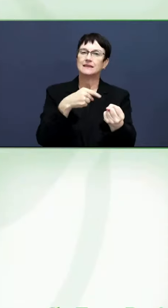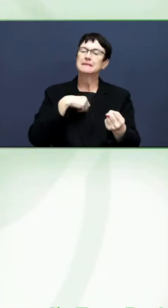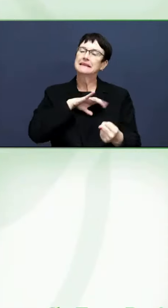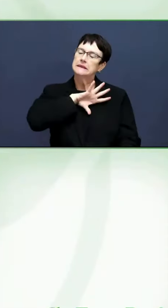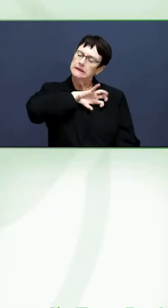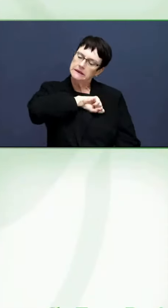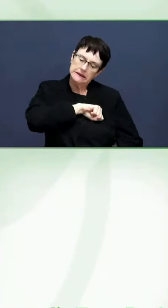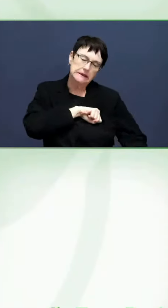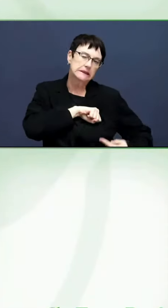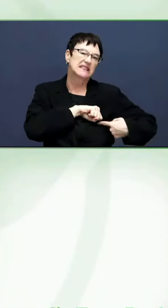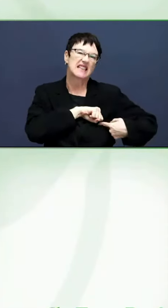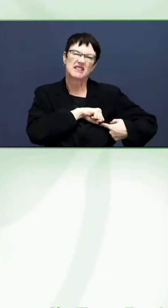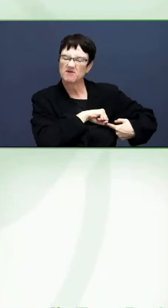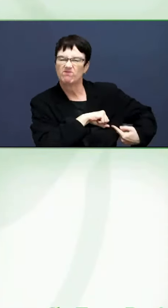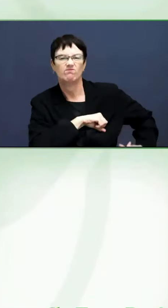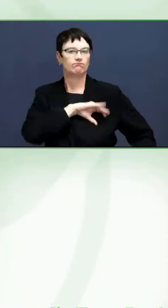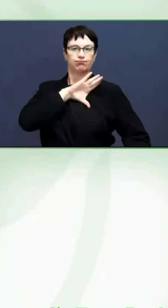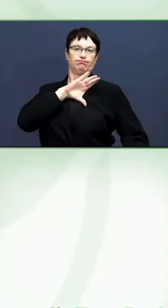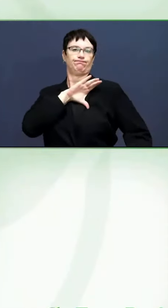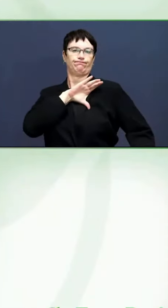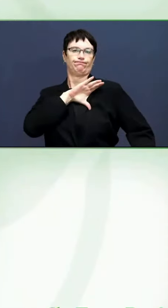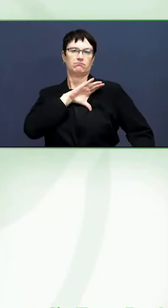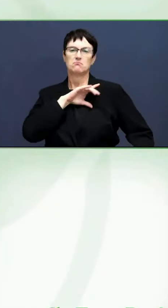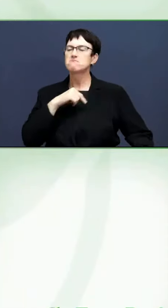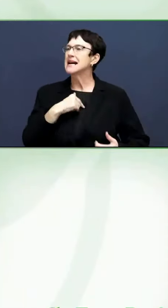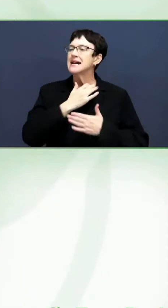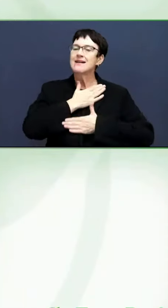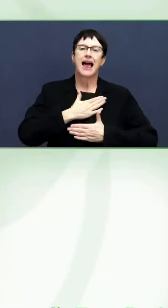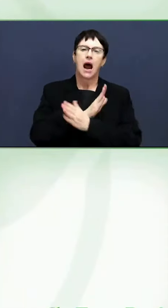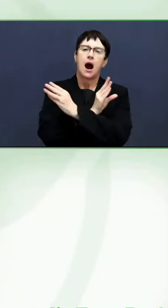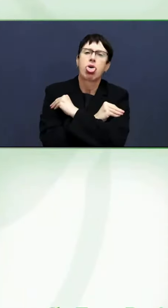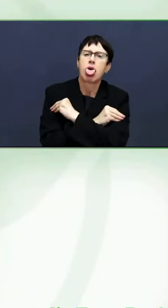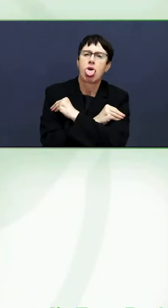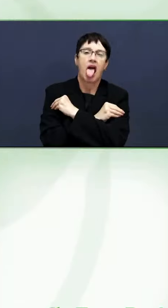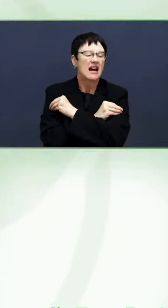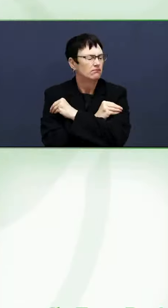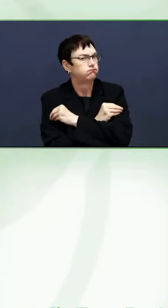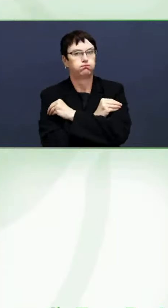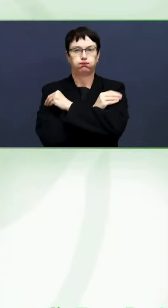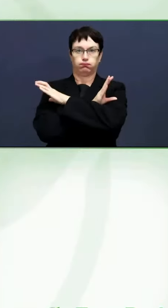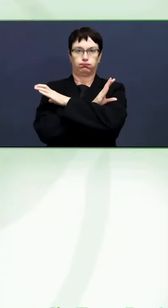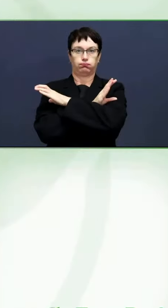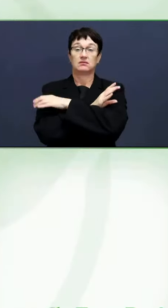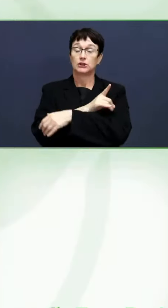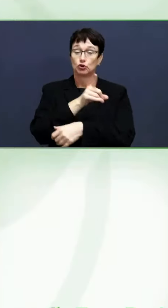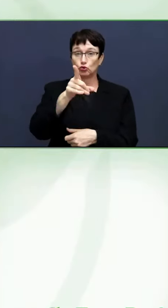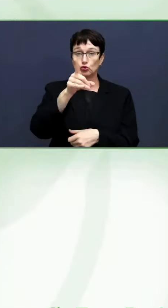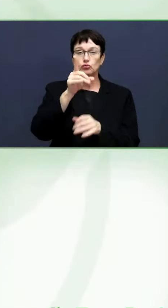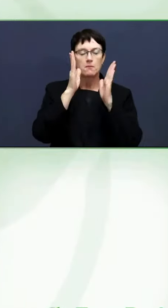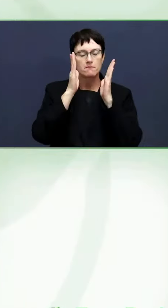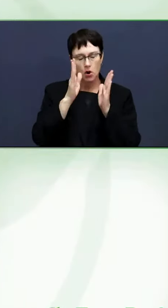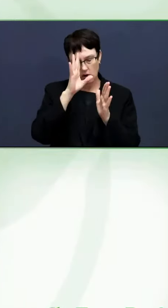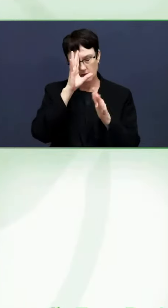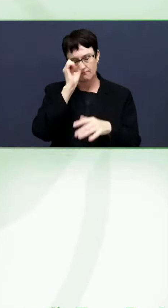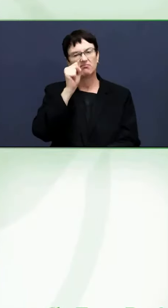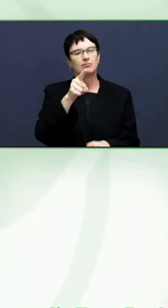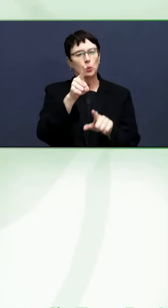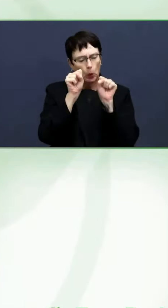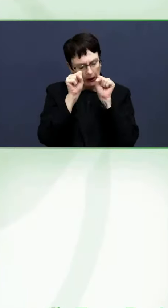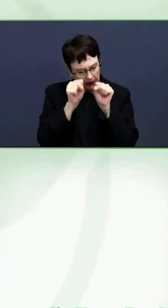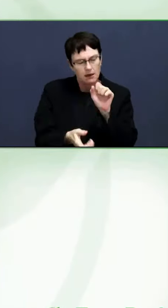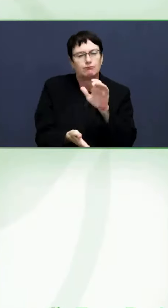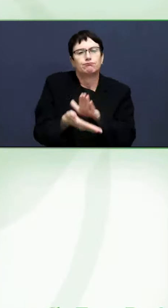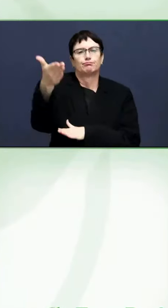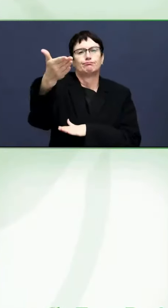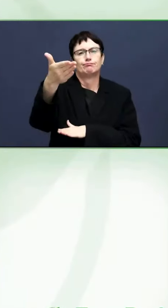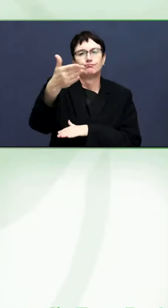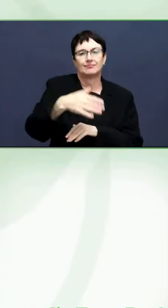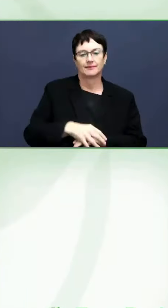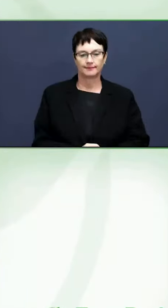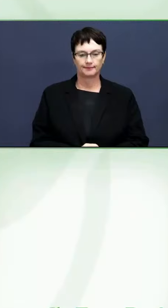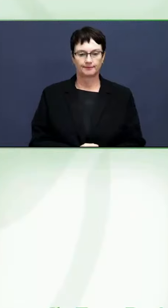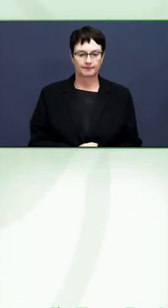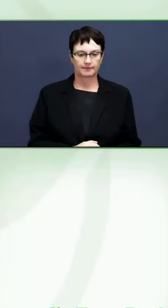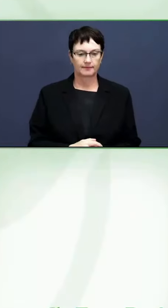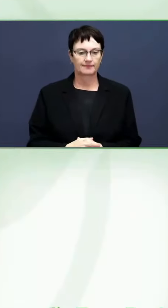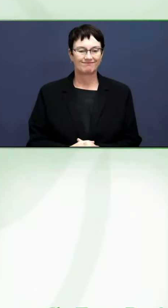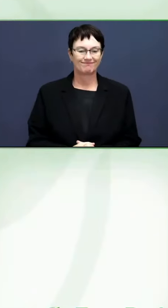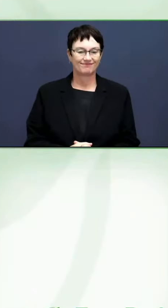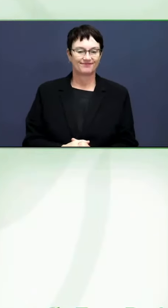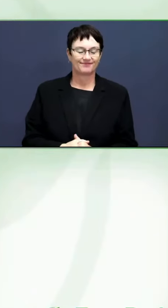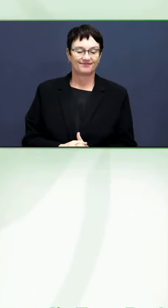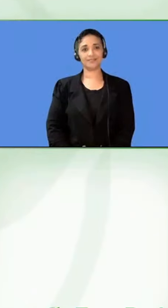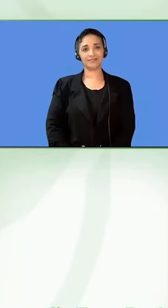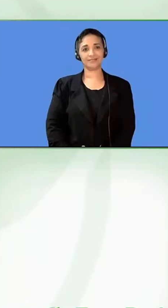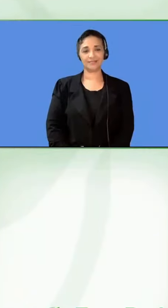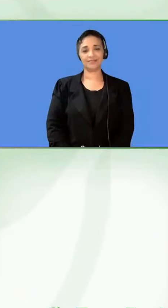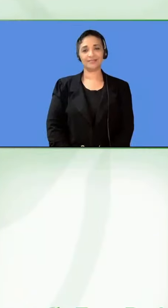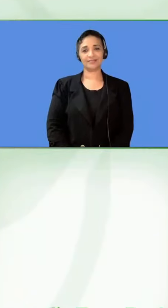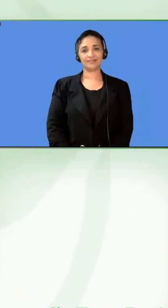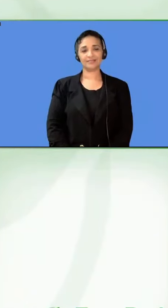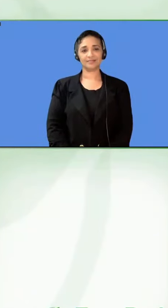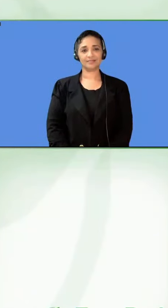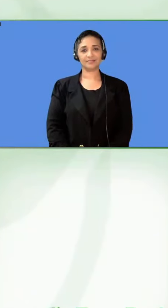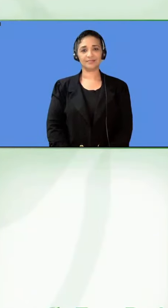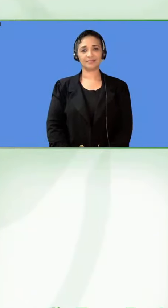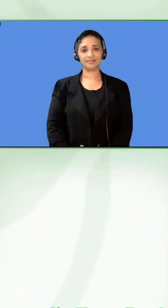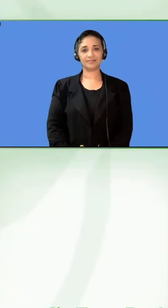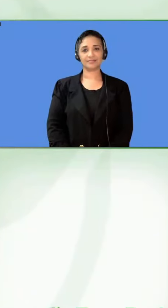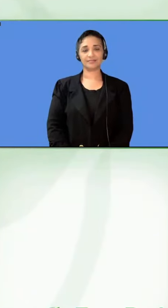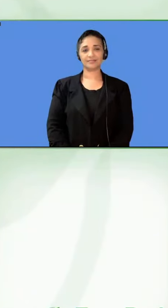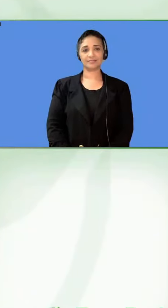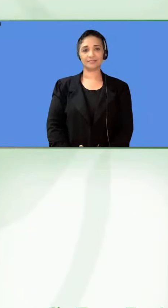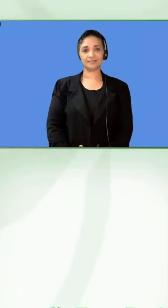forward, so if you only remember one thing, remember this, you got this.